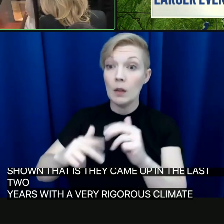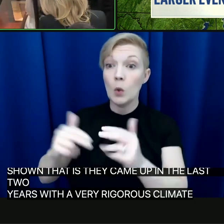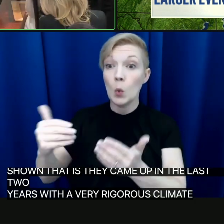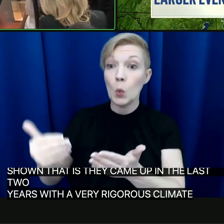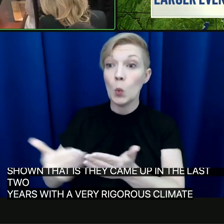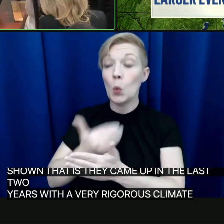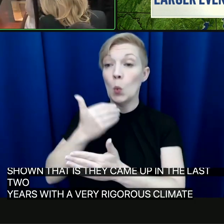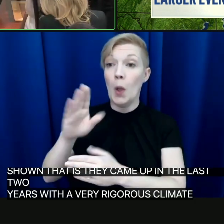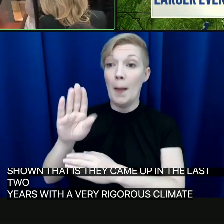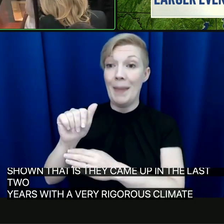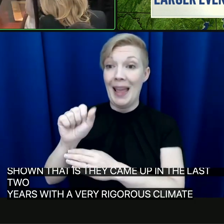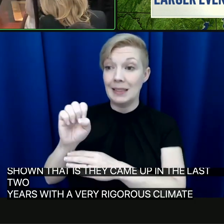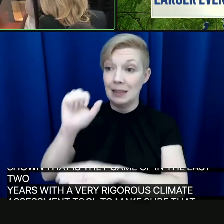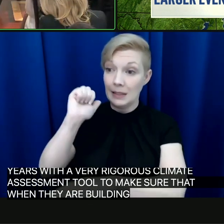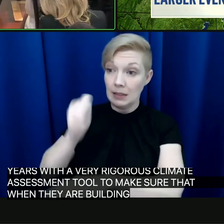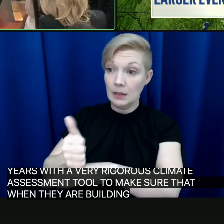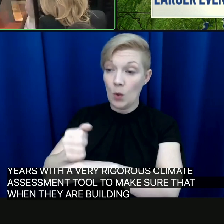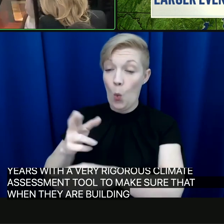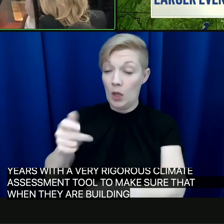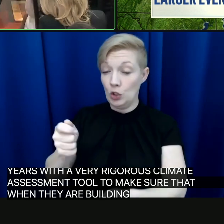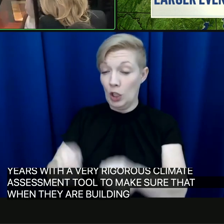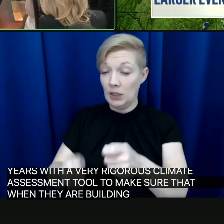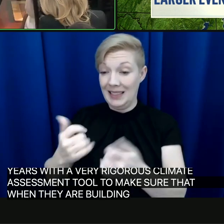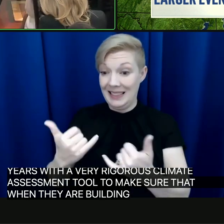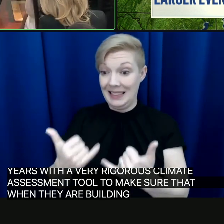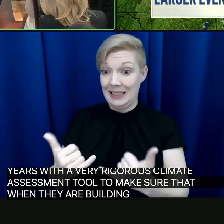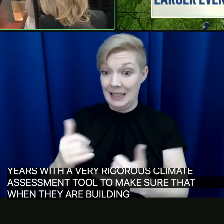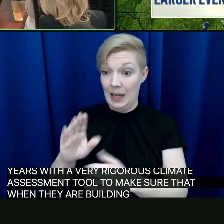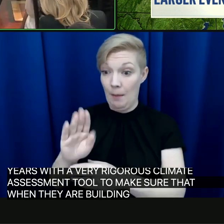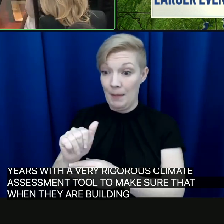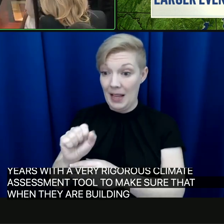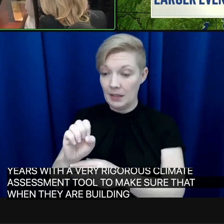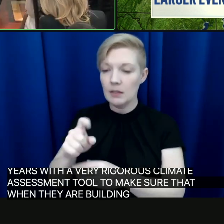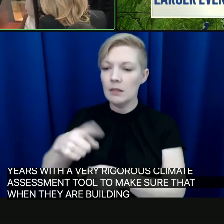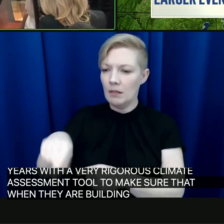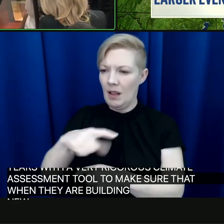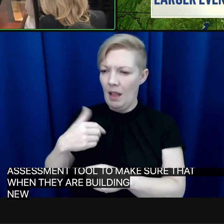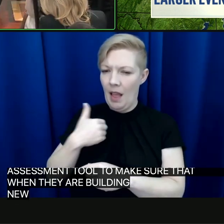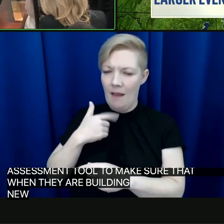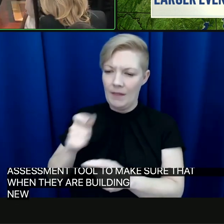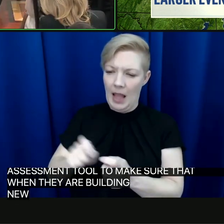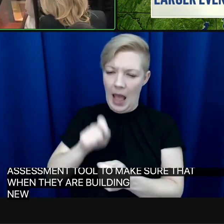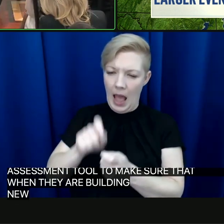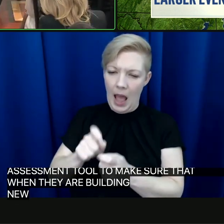adjusting existing bases, they've got an accurate depiction of their physical infrastructure,